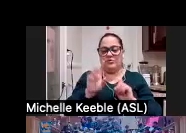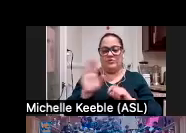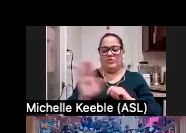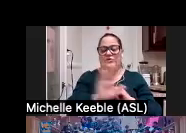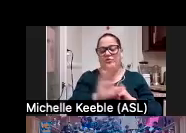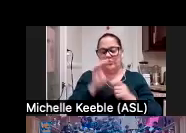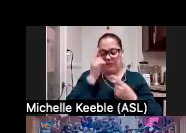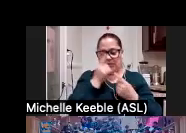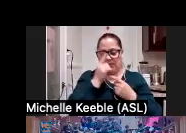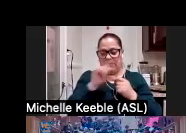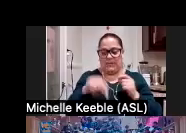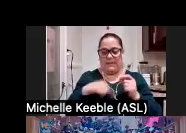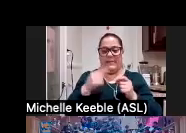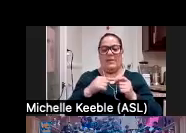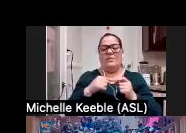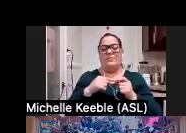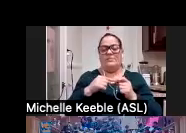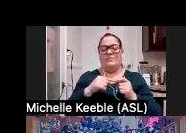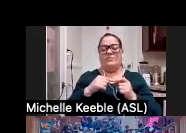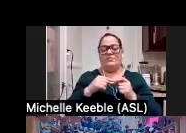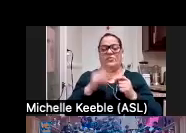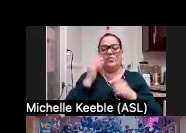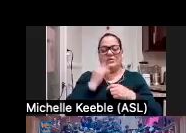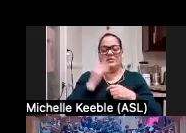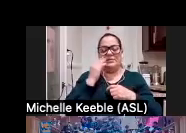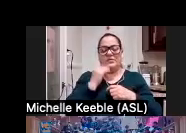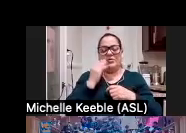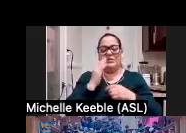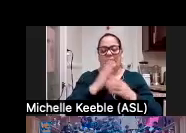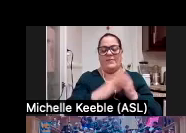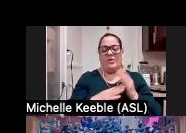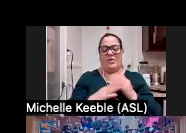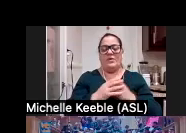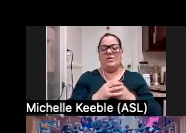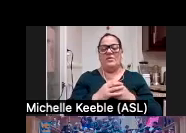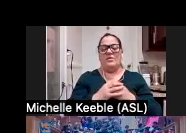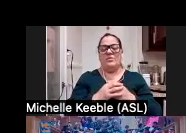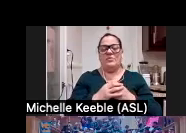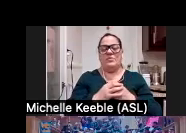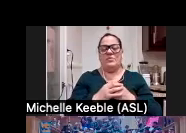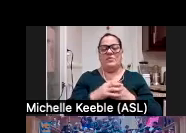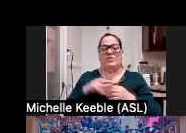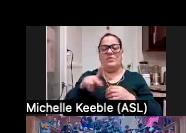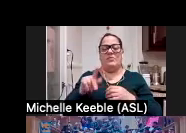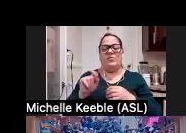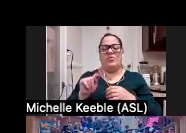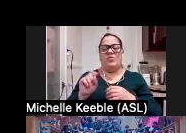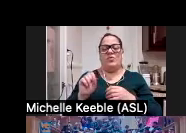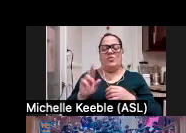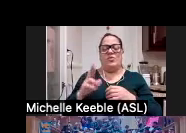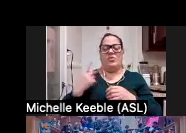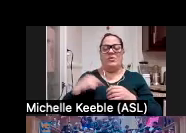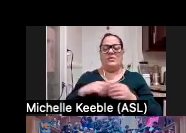consider as um you experience this part uh of of the portal and it'll give you guidance to the next